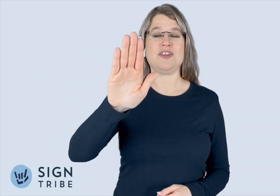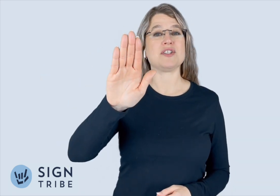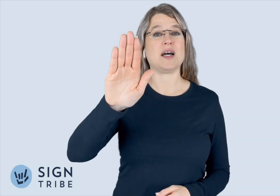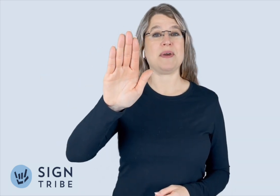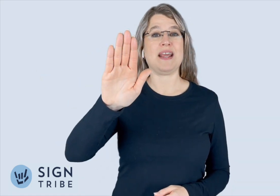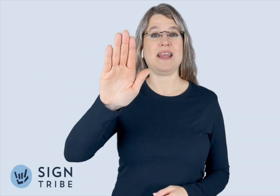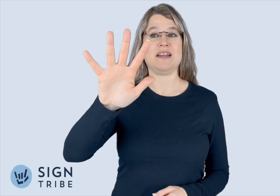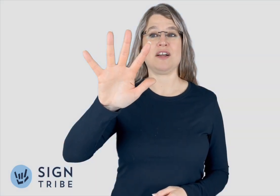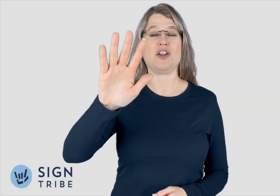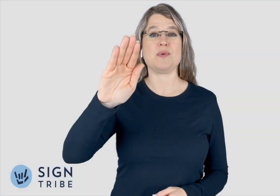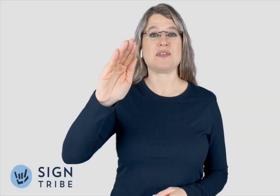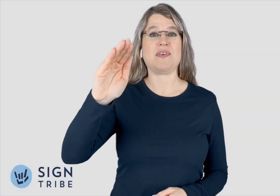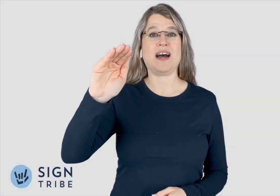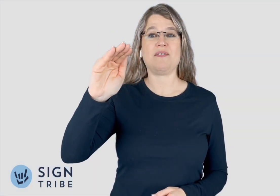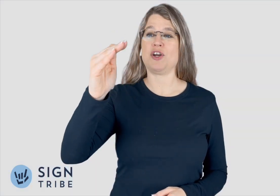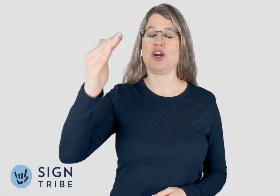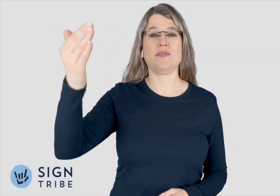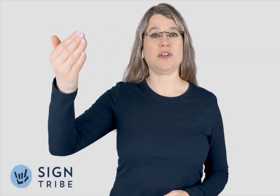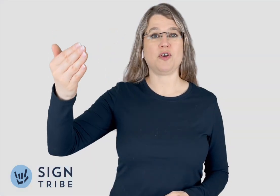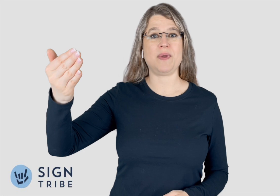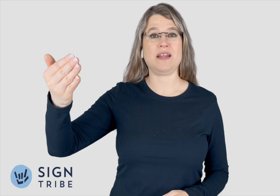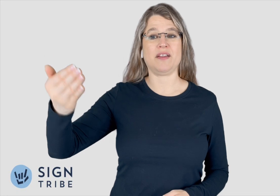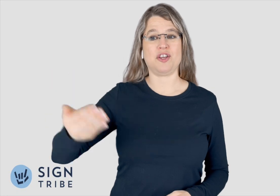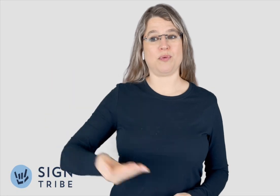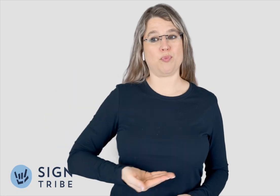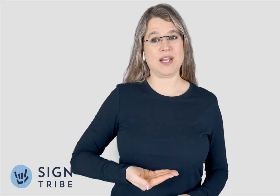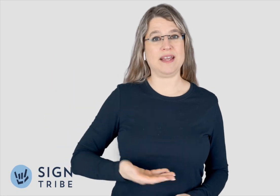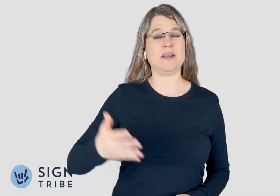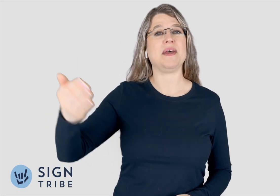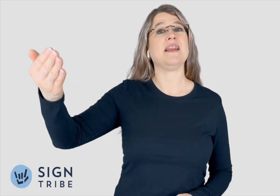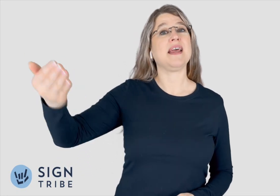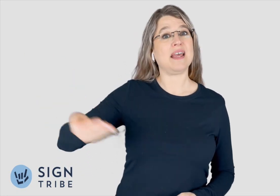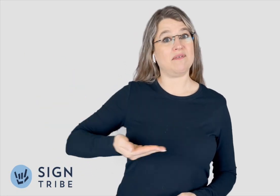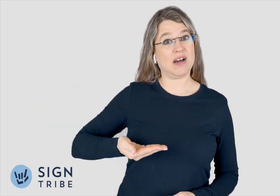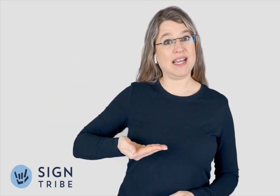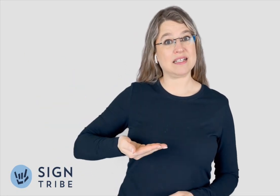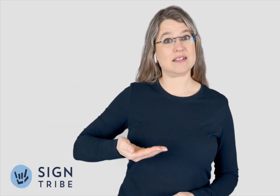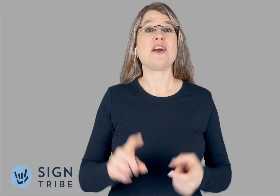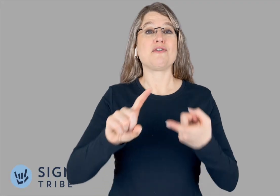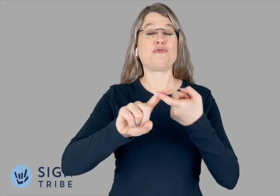your dominant hand in a closed five curved a little bit like you're bringing them in. Invite.